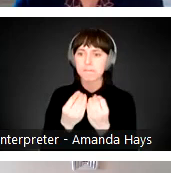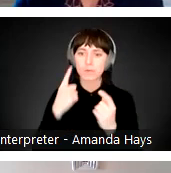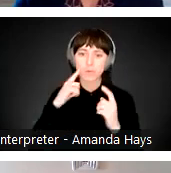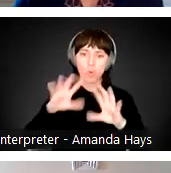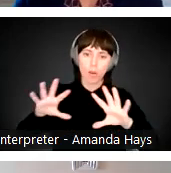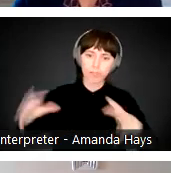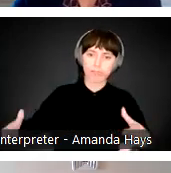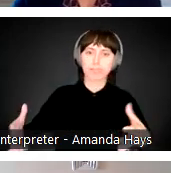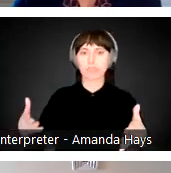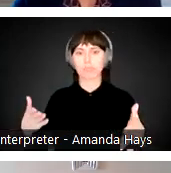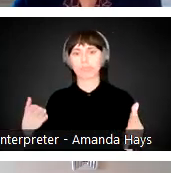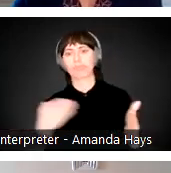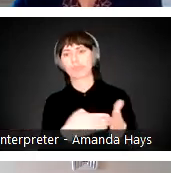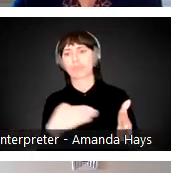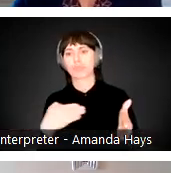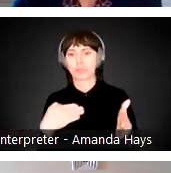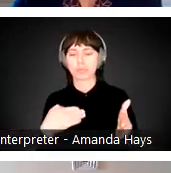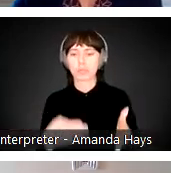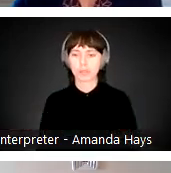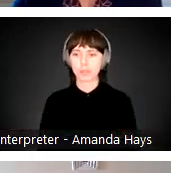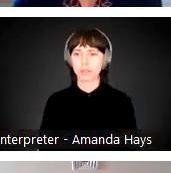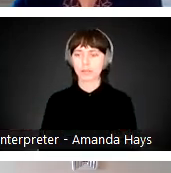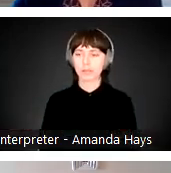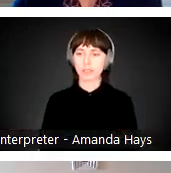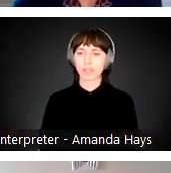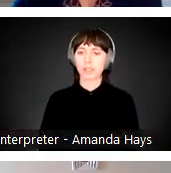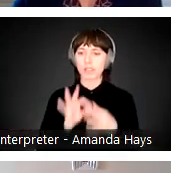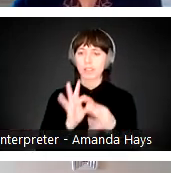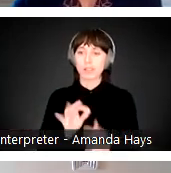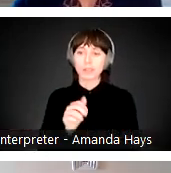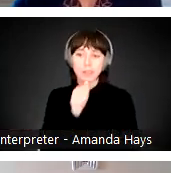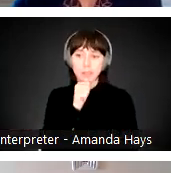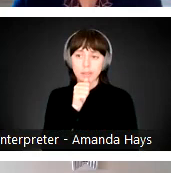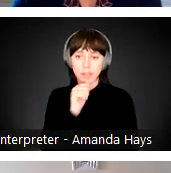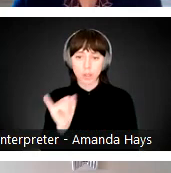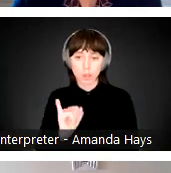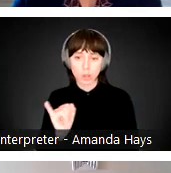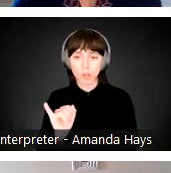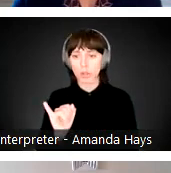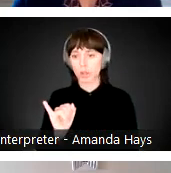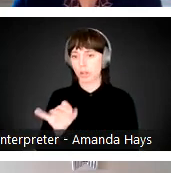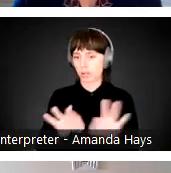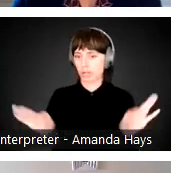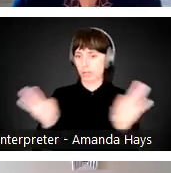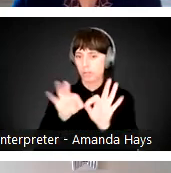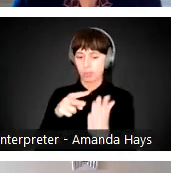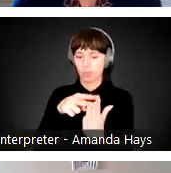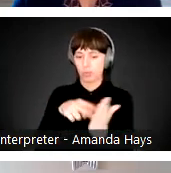private insurance, I think what you have to look at is the contract- the